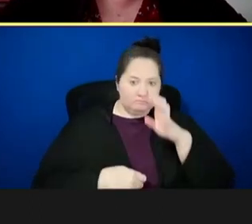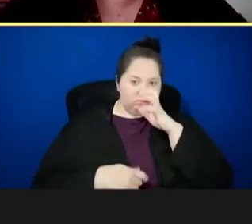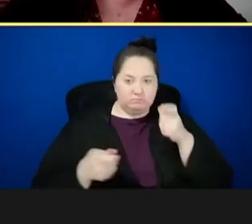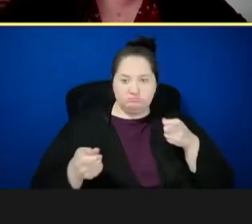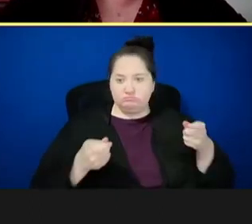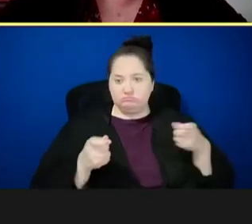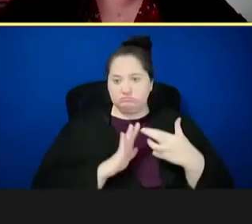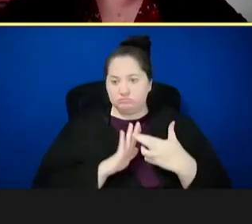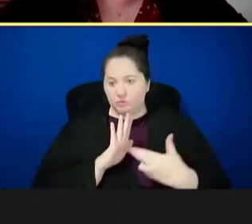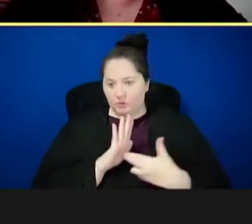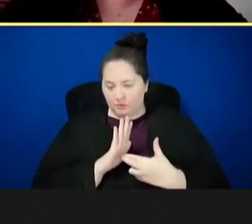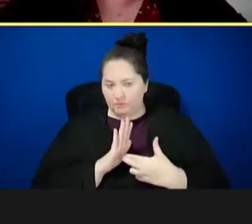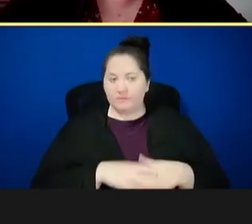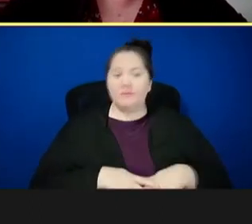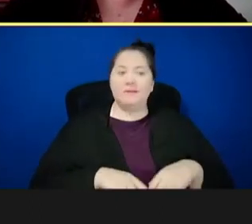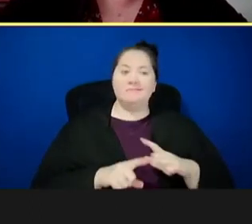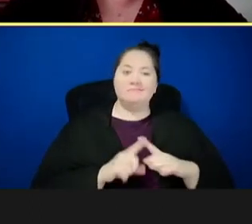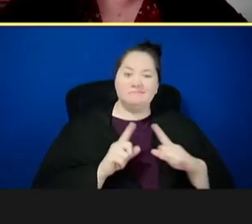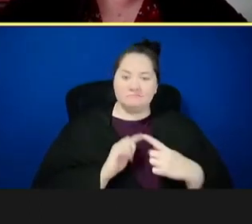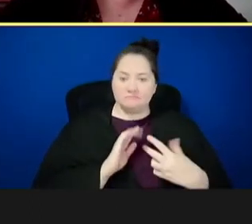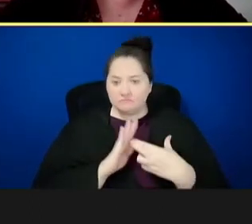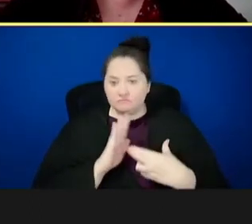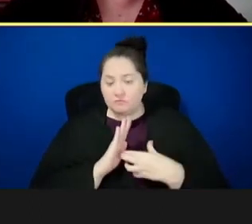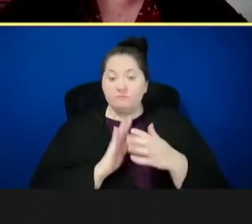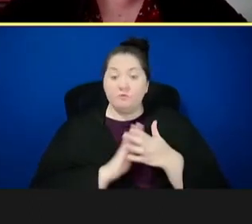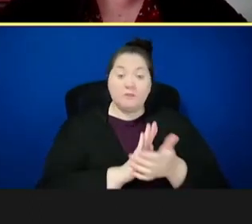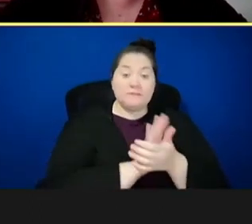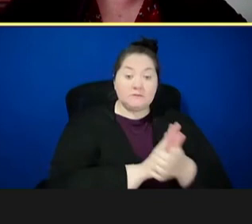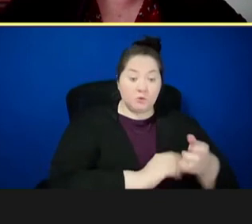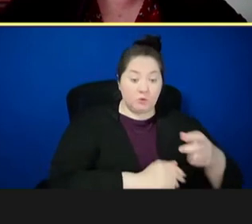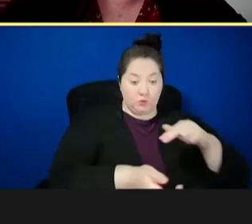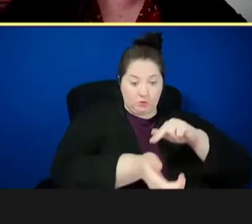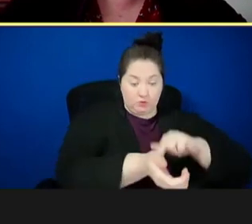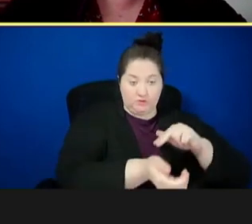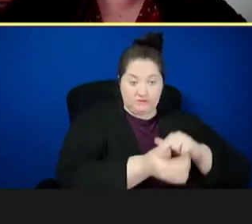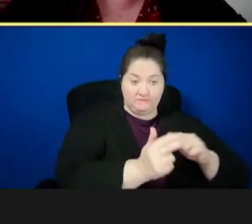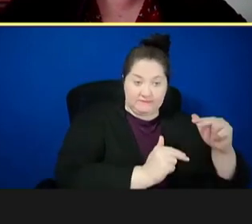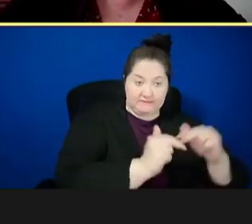and there are different regulations for skilled nursing facilities, assisted living facilities,